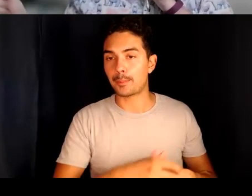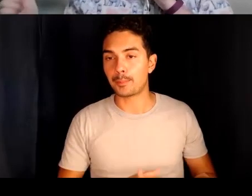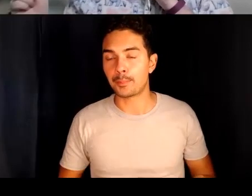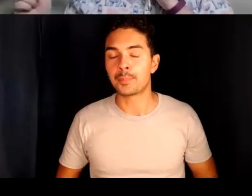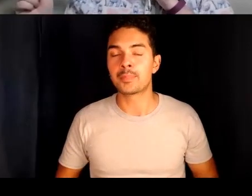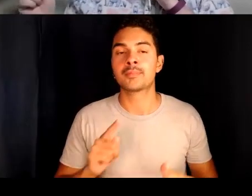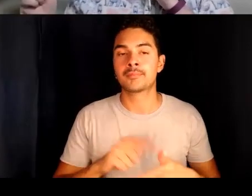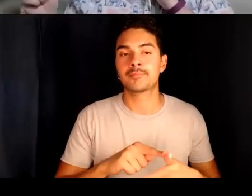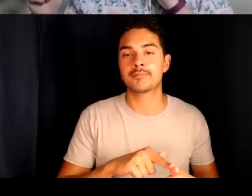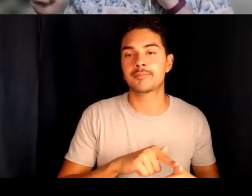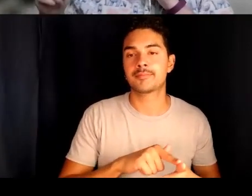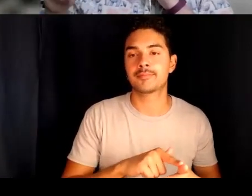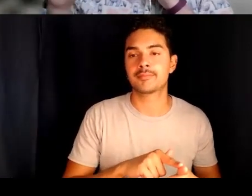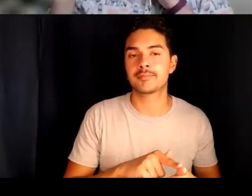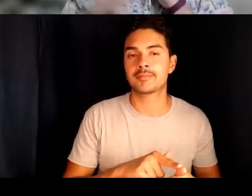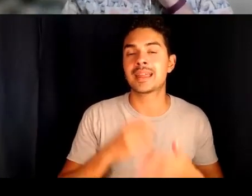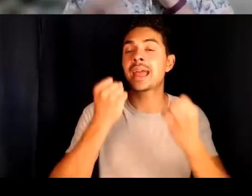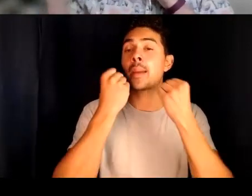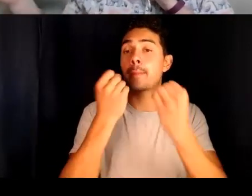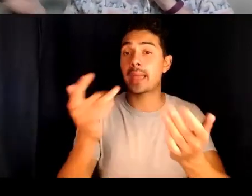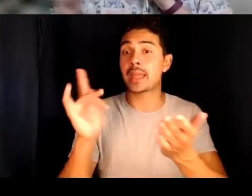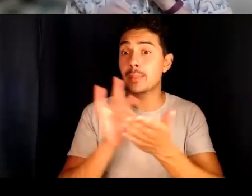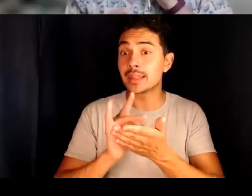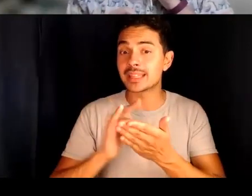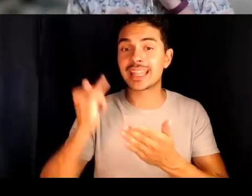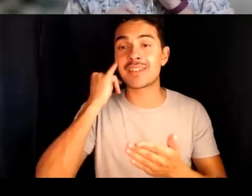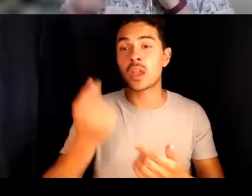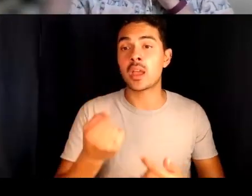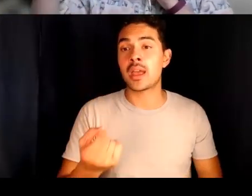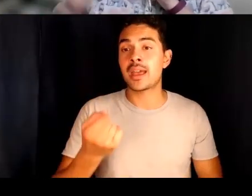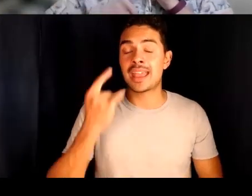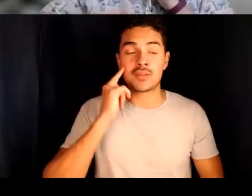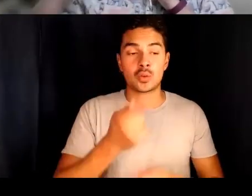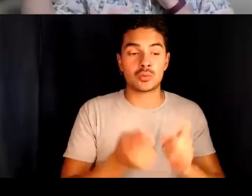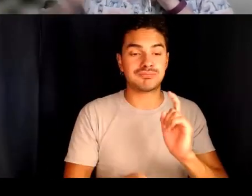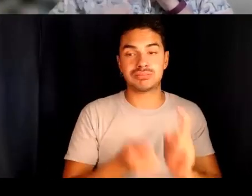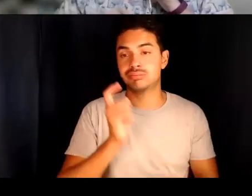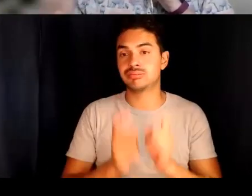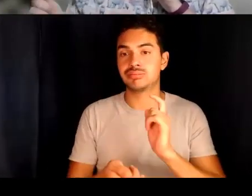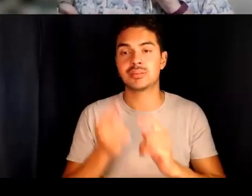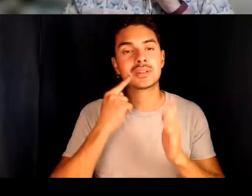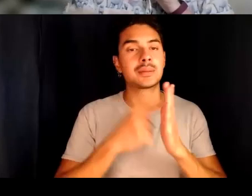So many medications, if you rapidly change, you know, either going on or off of them